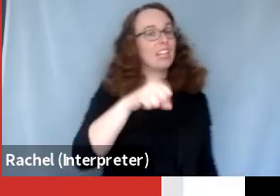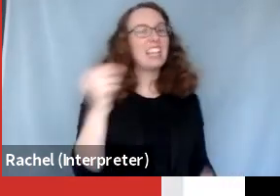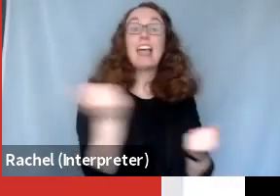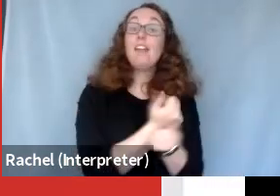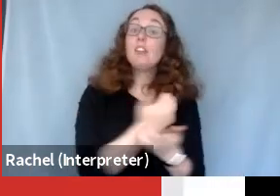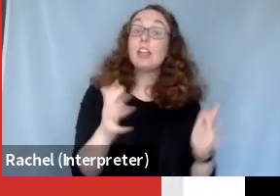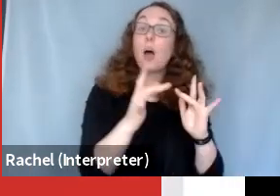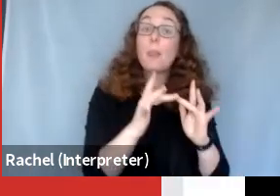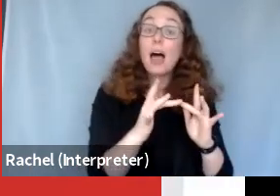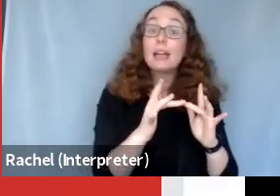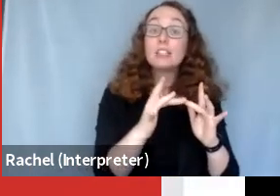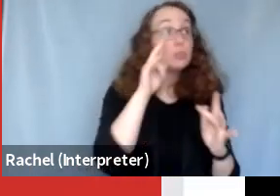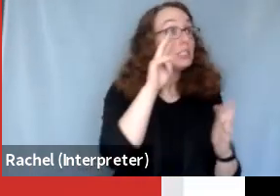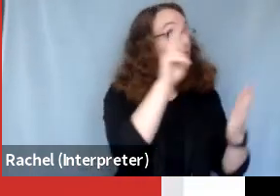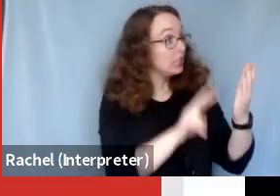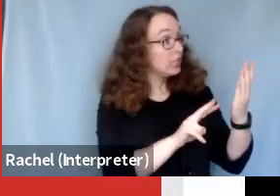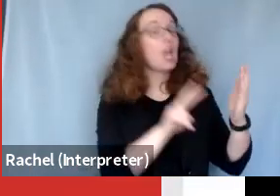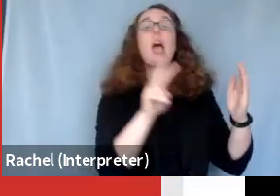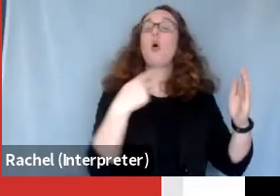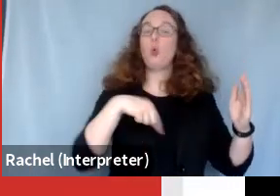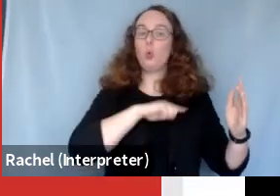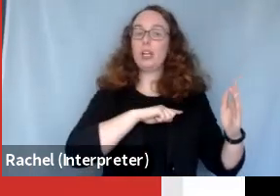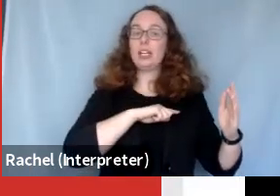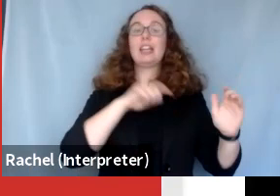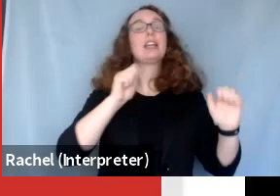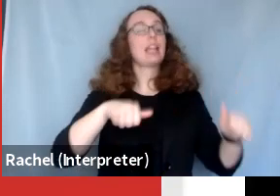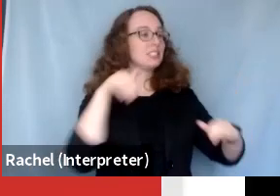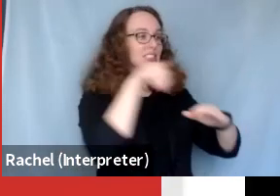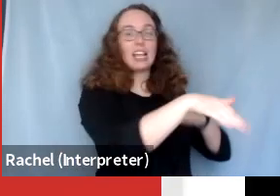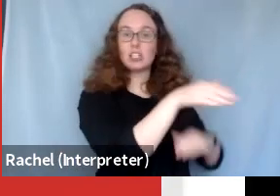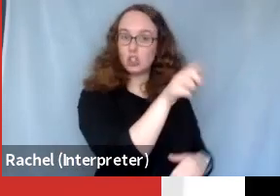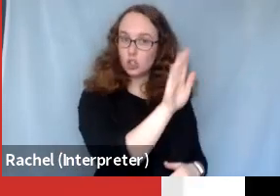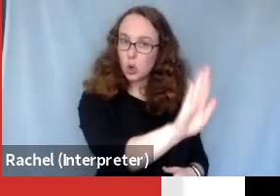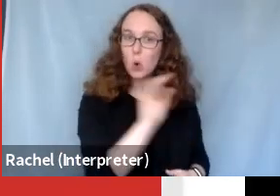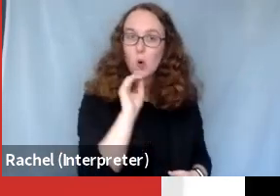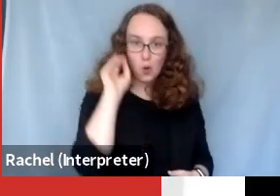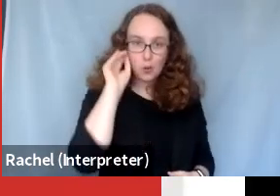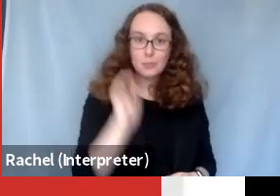for sure no problem. Okay thank you. Sarah, she wants to know I haven't